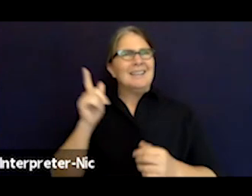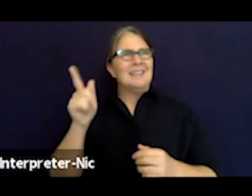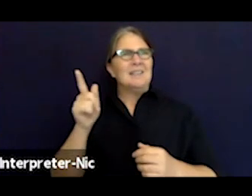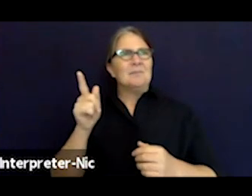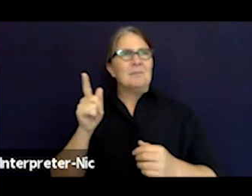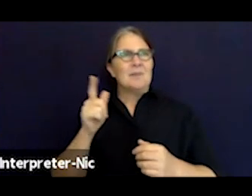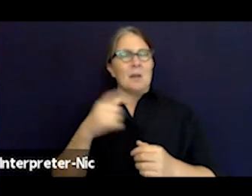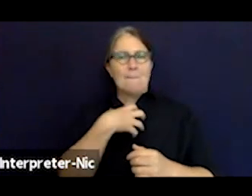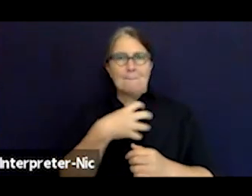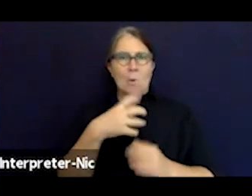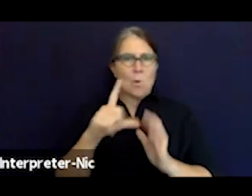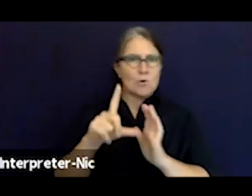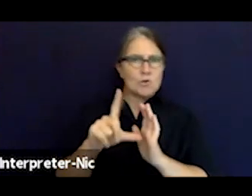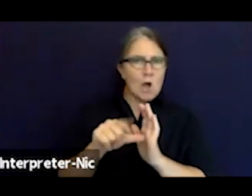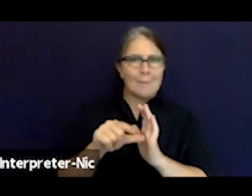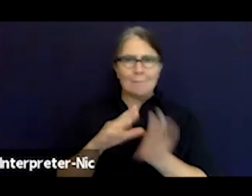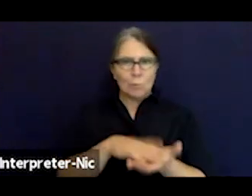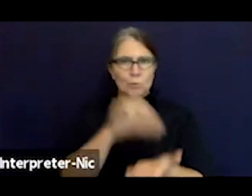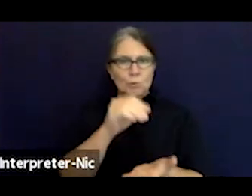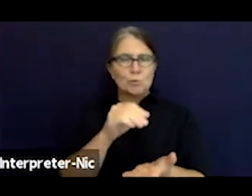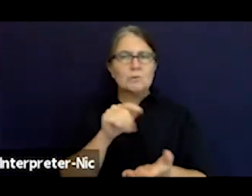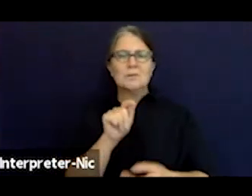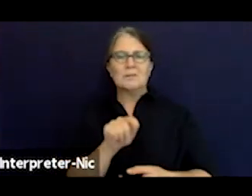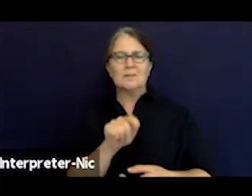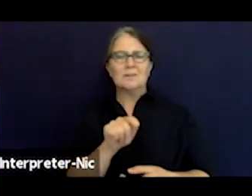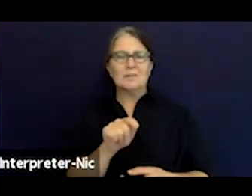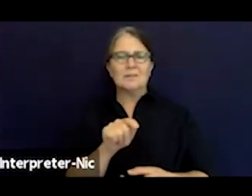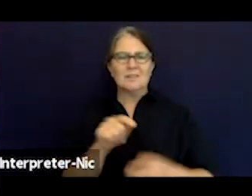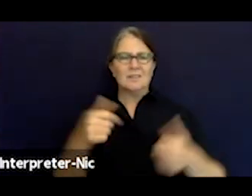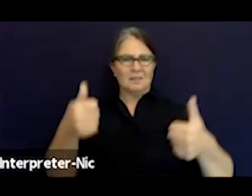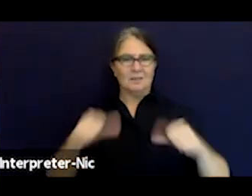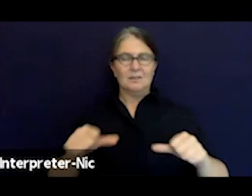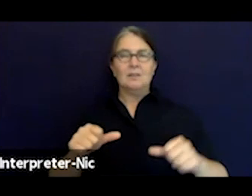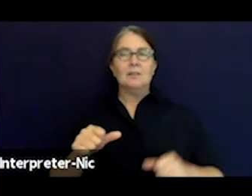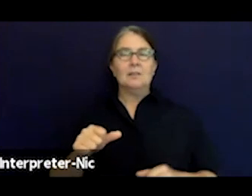to. Sean says, “Knowing the support can be multi-staged including trainers and support